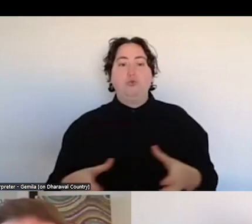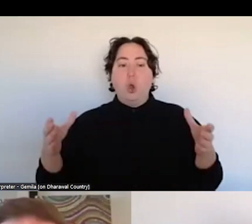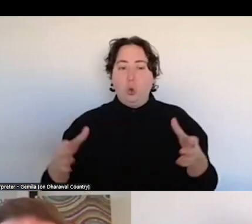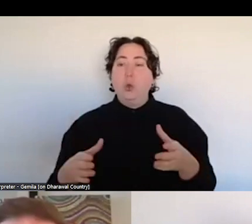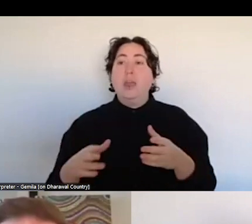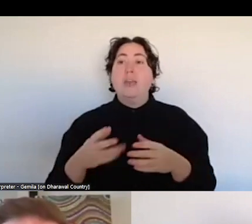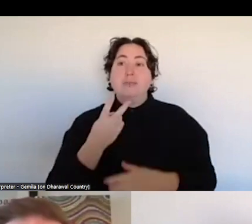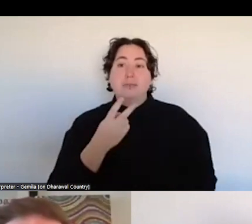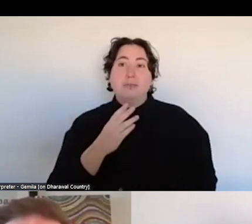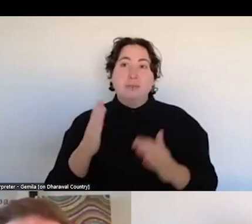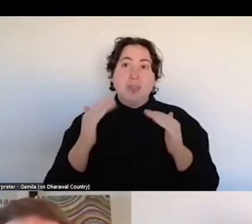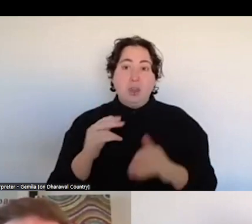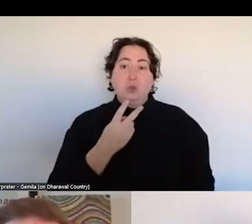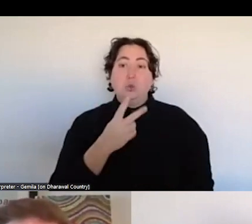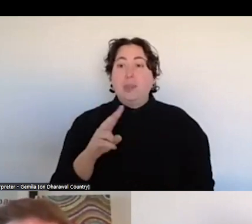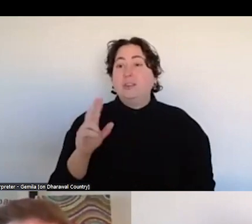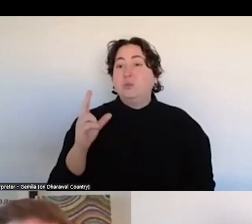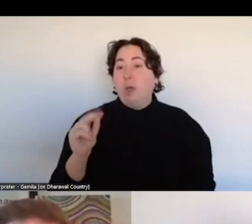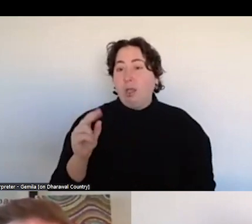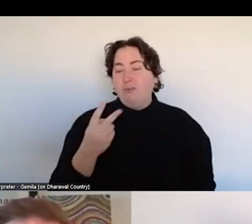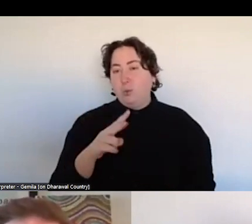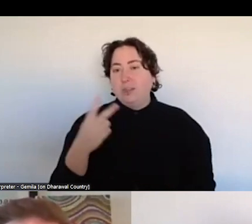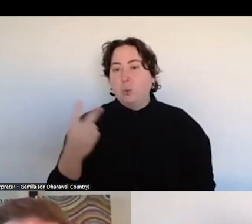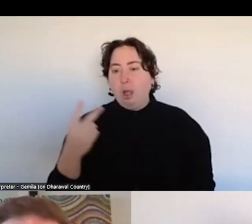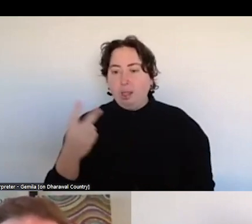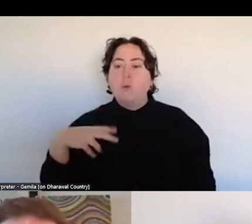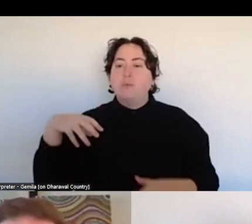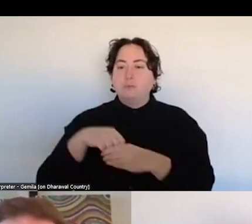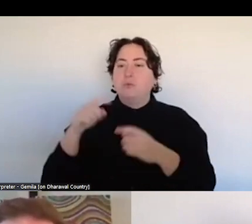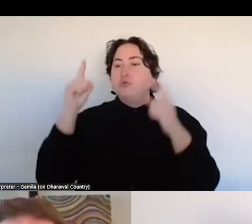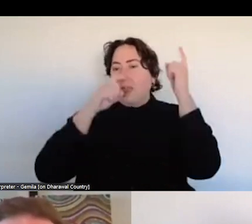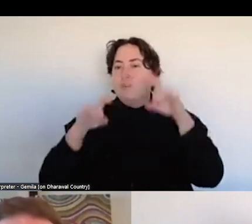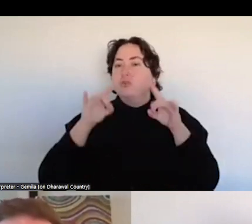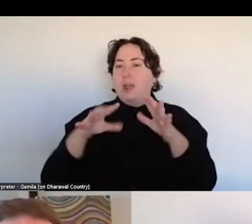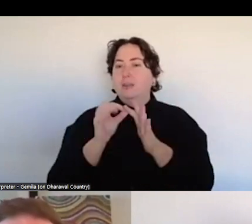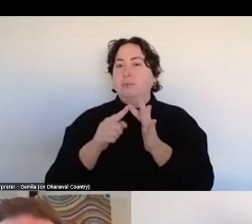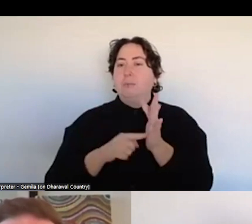we participated in Creative Australia's pilot program The Art and Science of Philanthropy